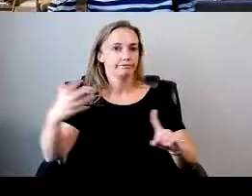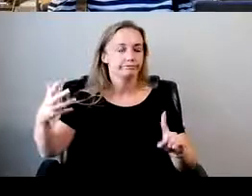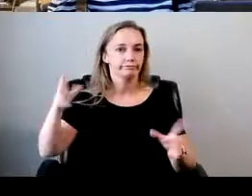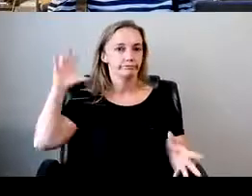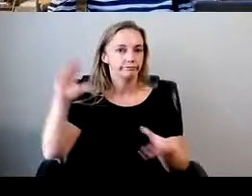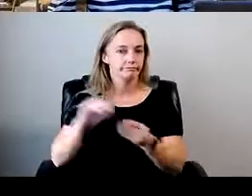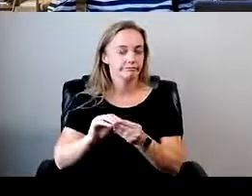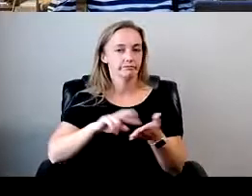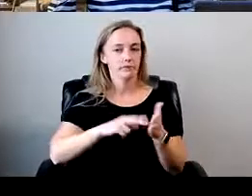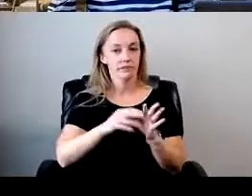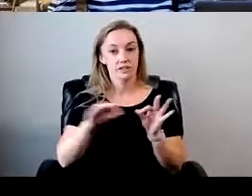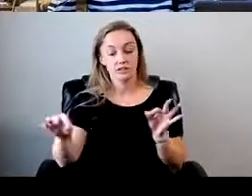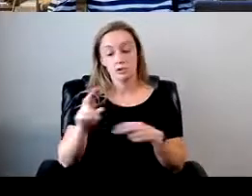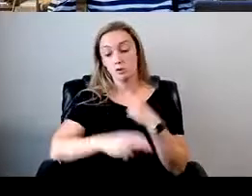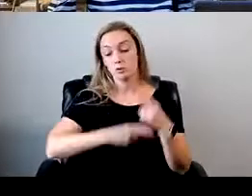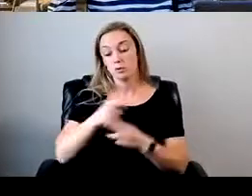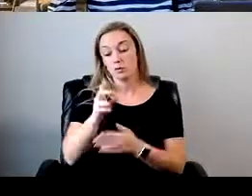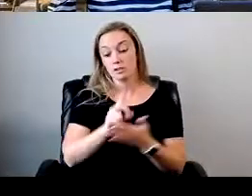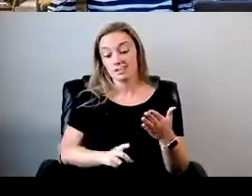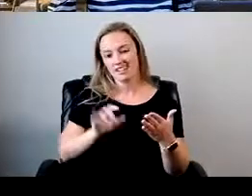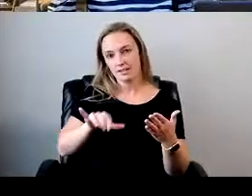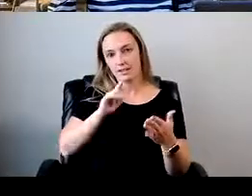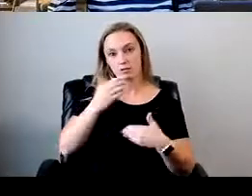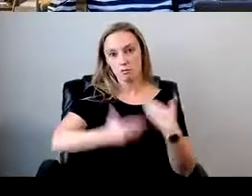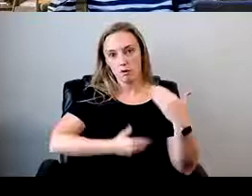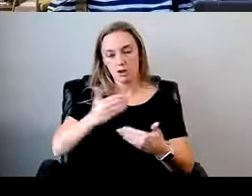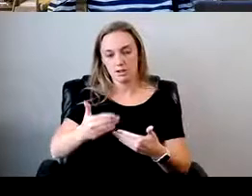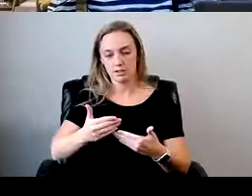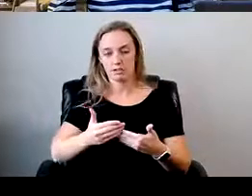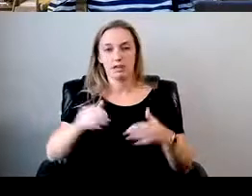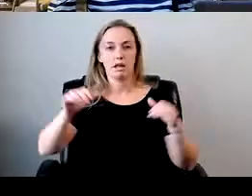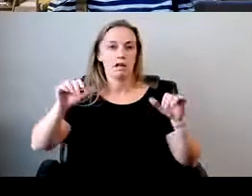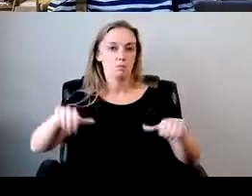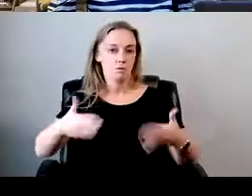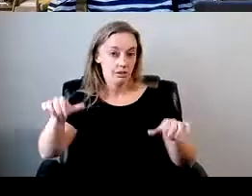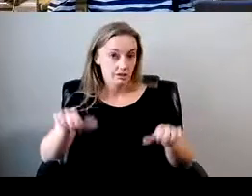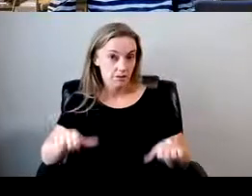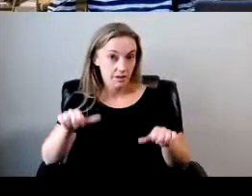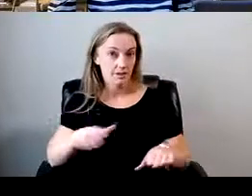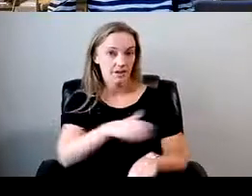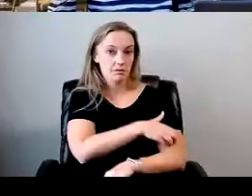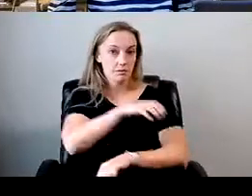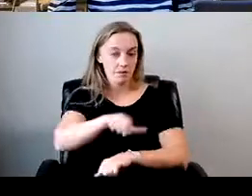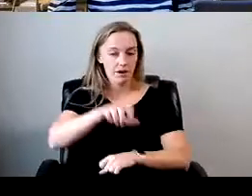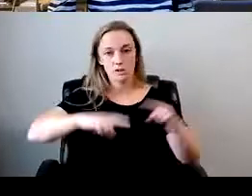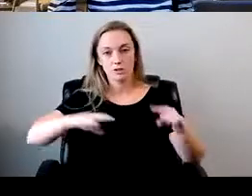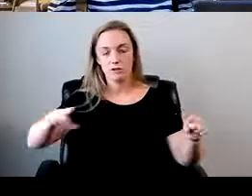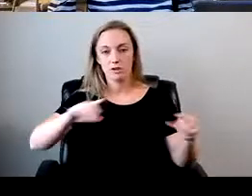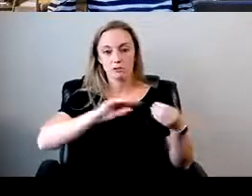Universal design is a process that enables and empowers a diverse population by improving human performance,